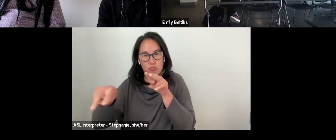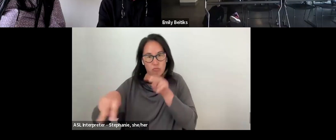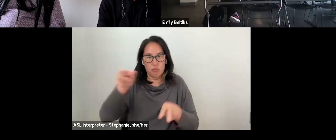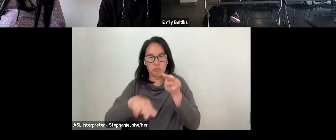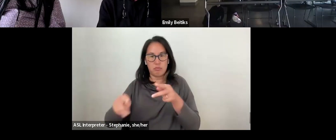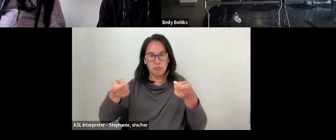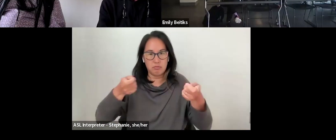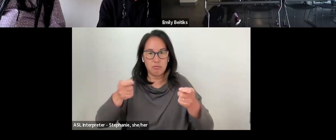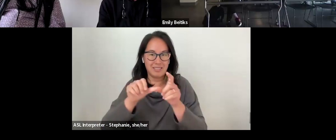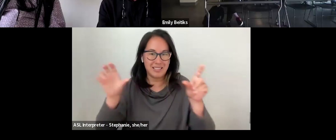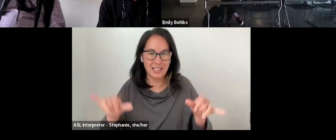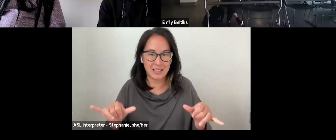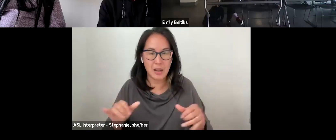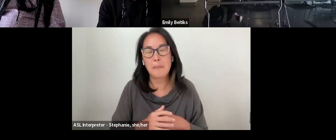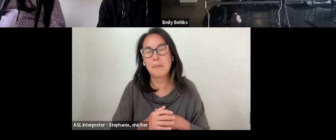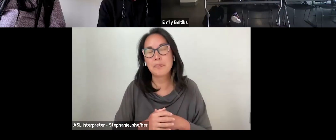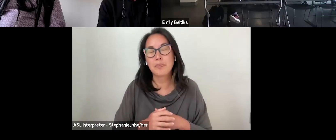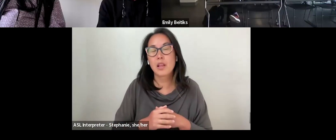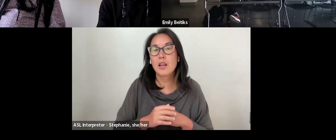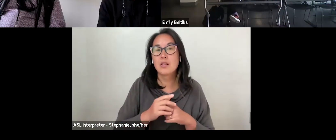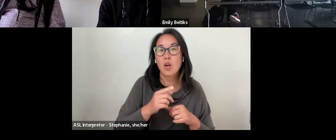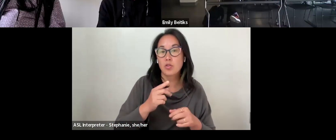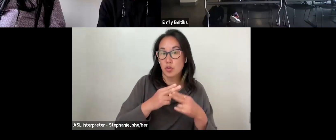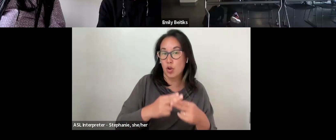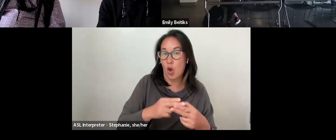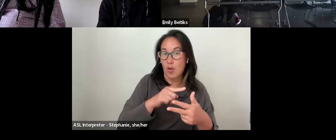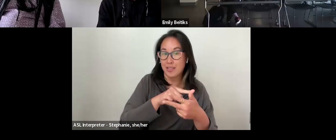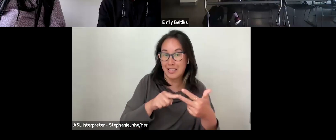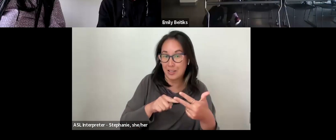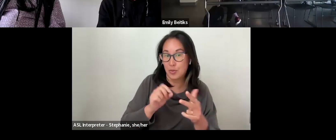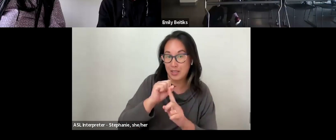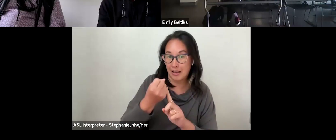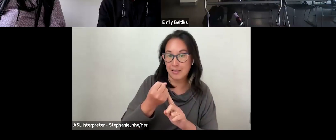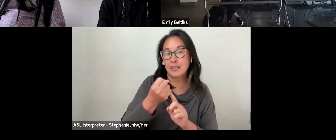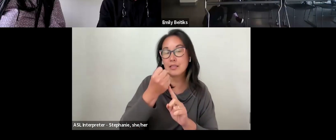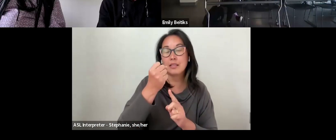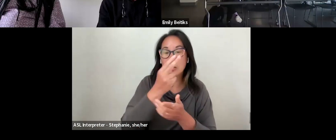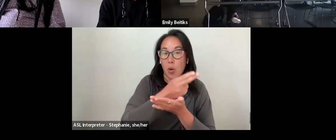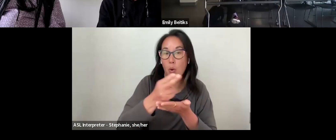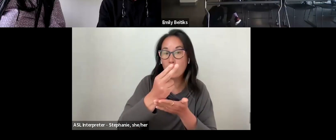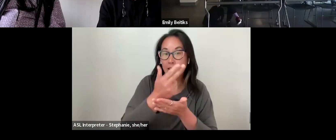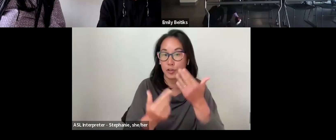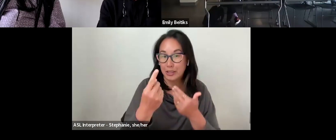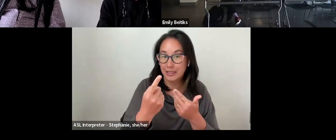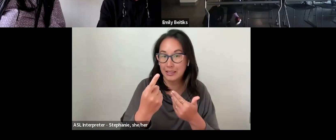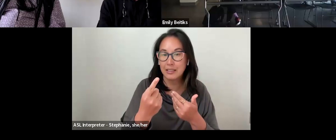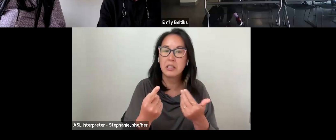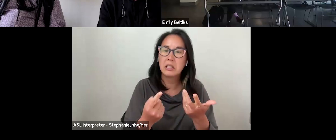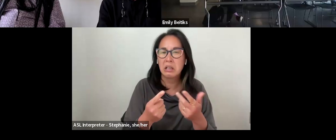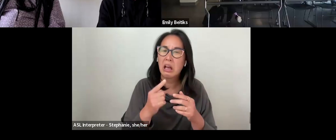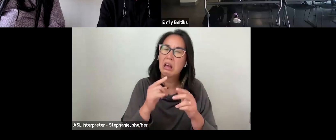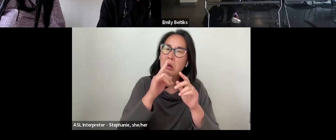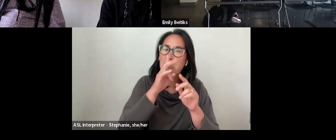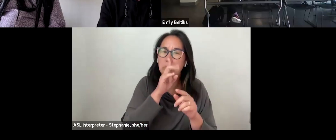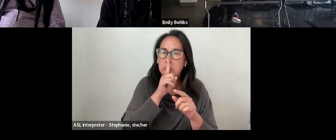So when she says the holy trinity, she intends it a little bit, kind of, ironically.